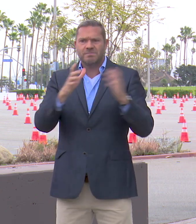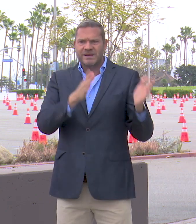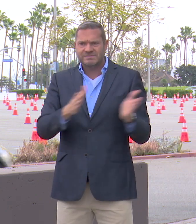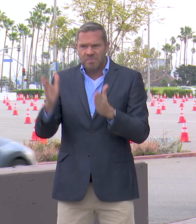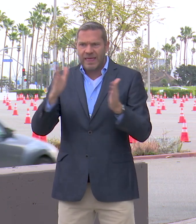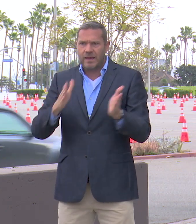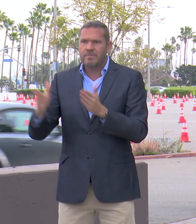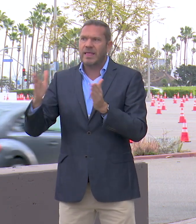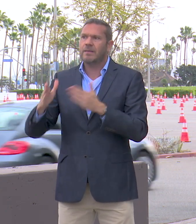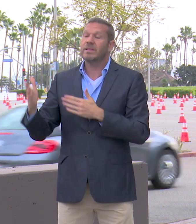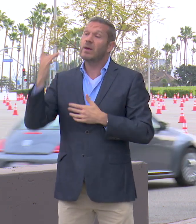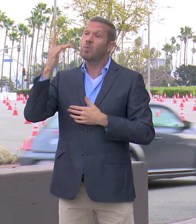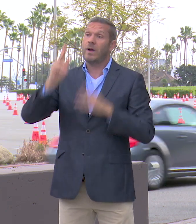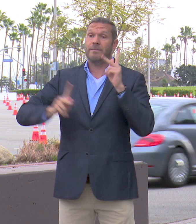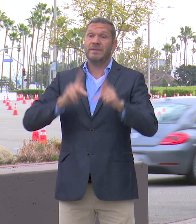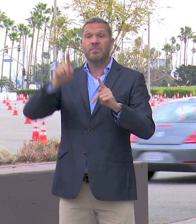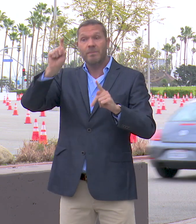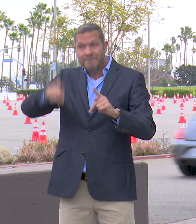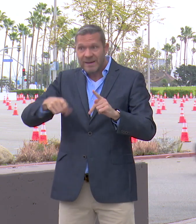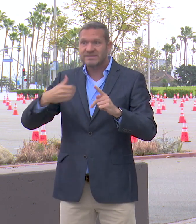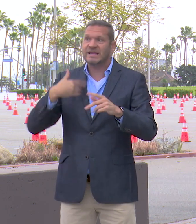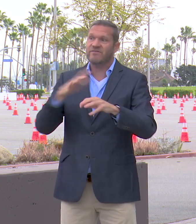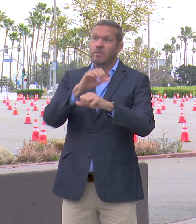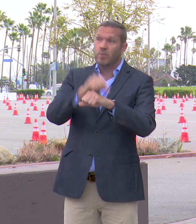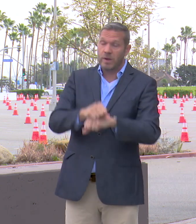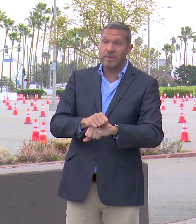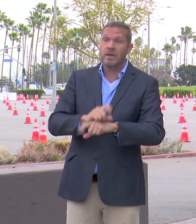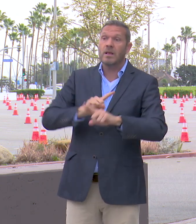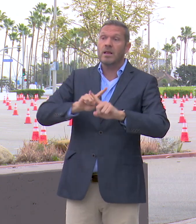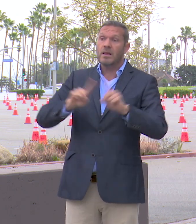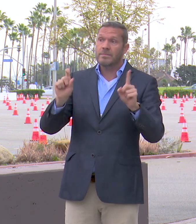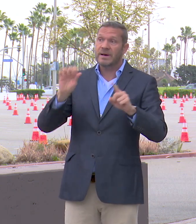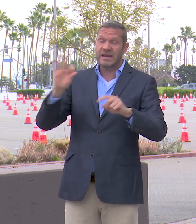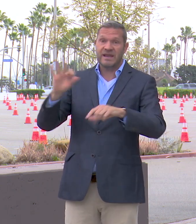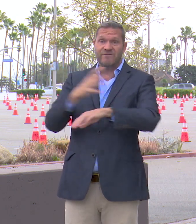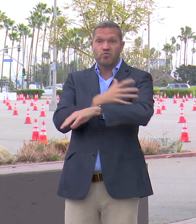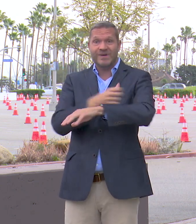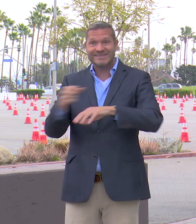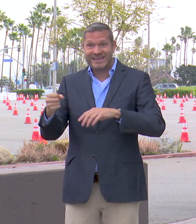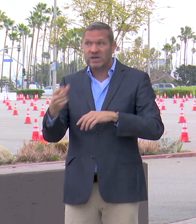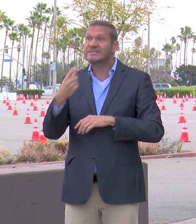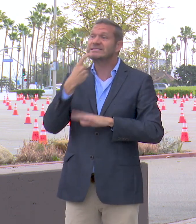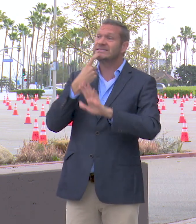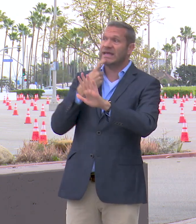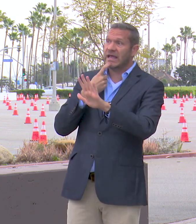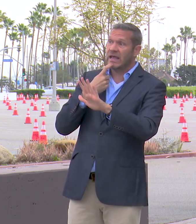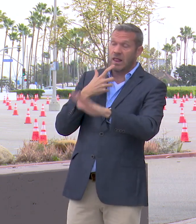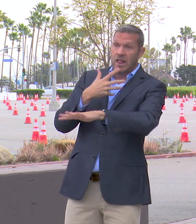But it may be that we get to a point where we run out of vaccine and we tell folks you know what? We're out of vaccine.